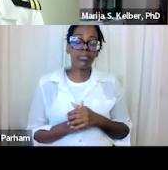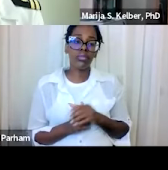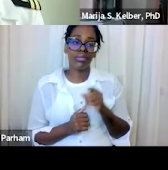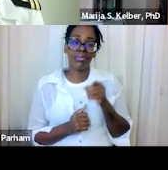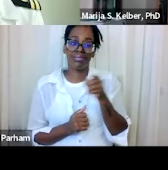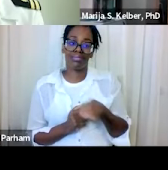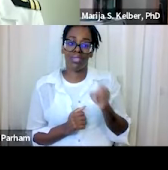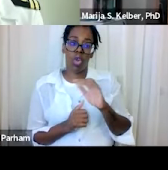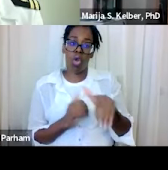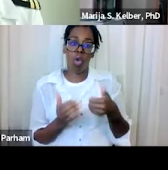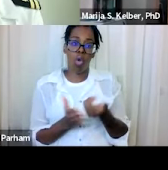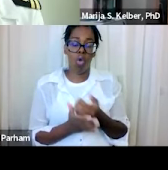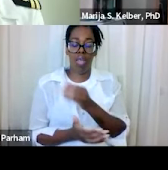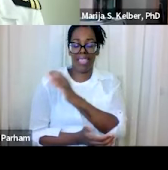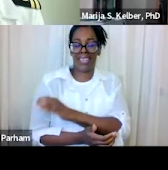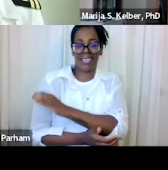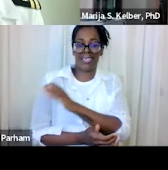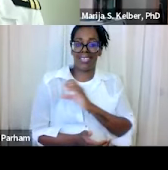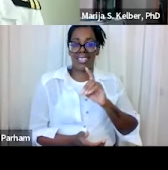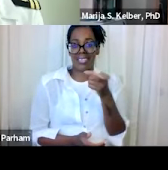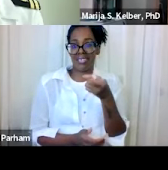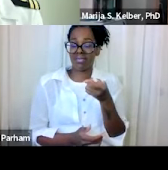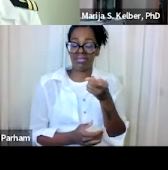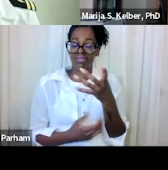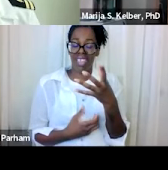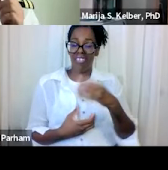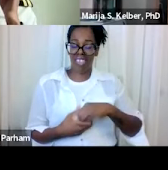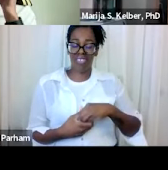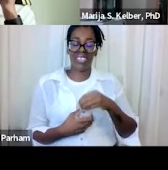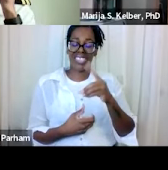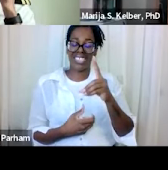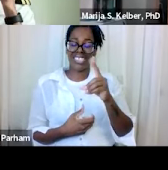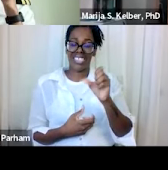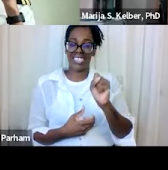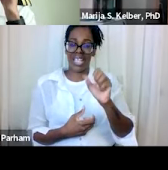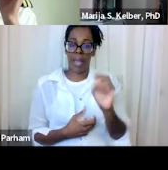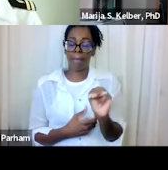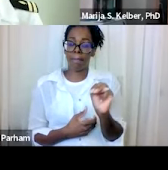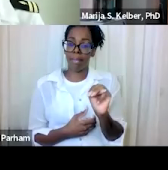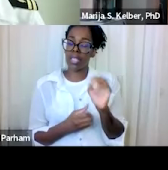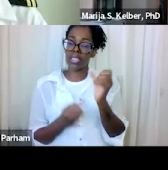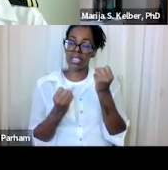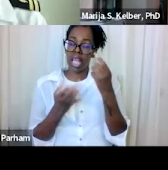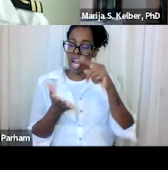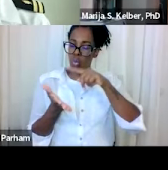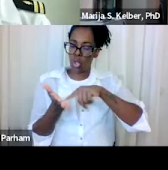These are listed in the DSM. There is significant research in both the condition and the evidence-based practices.